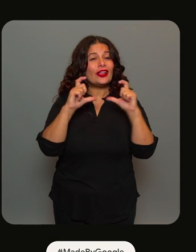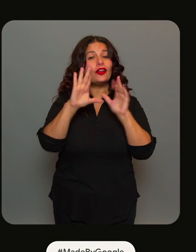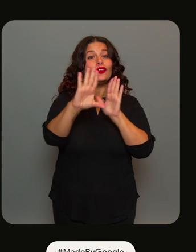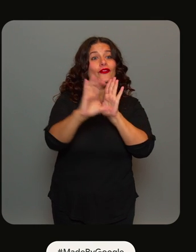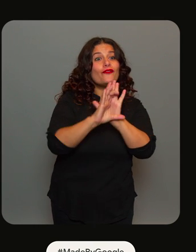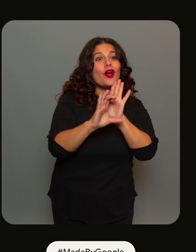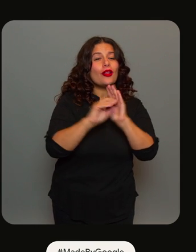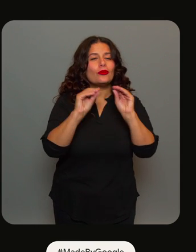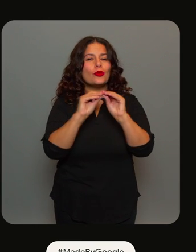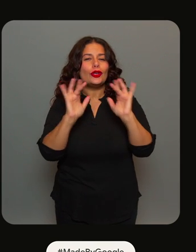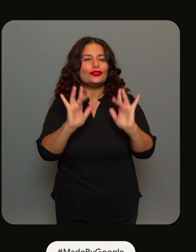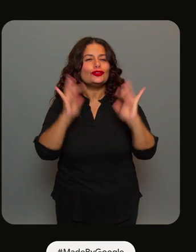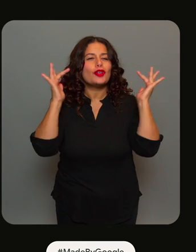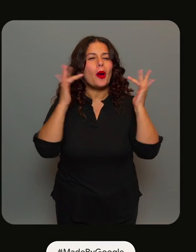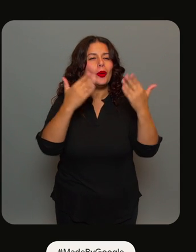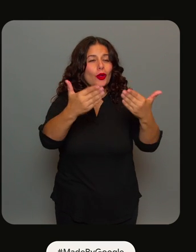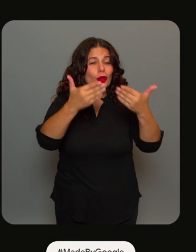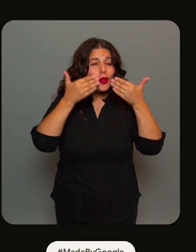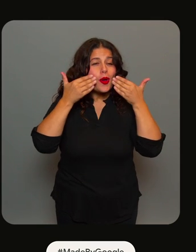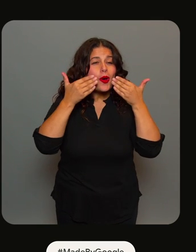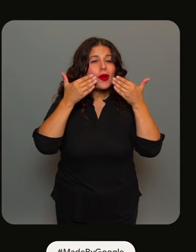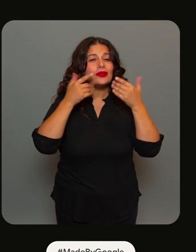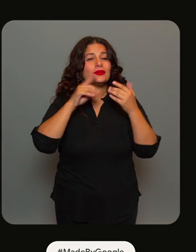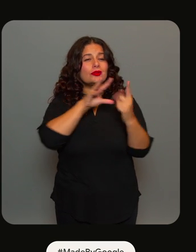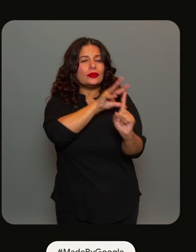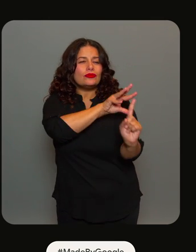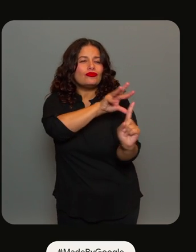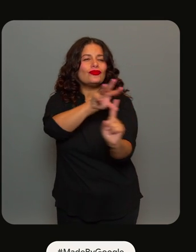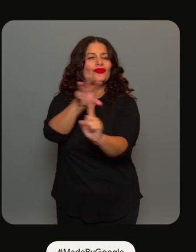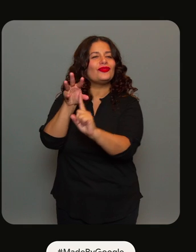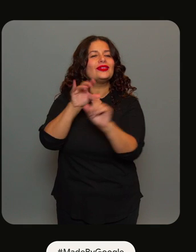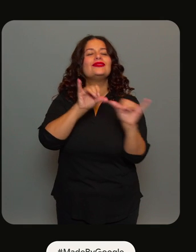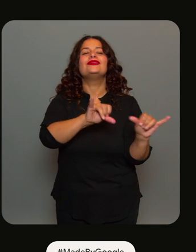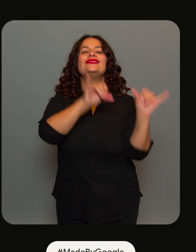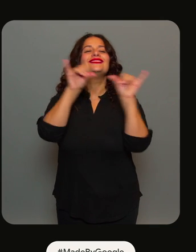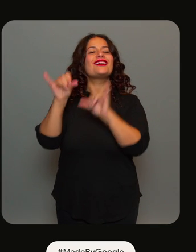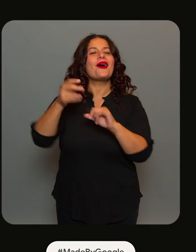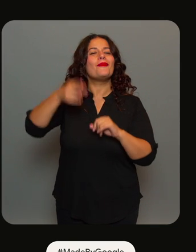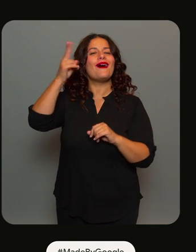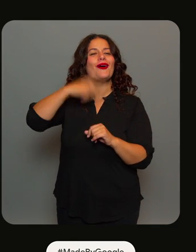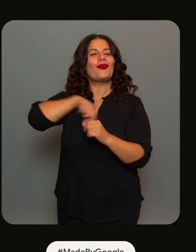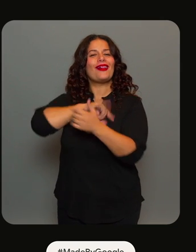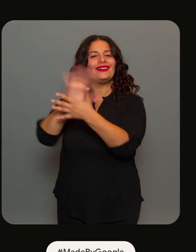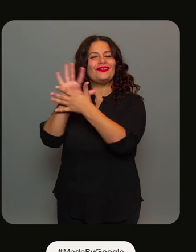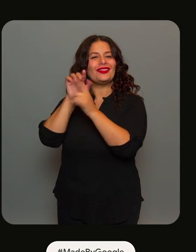closer, to letting you shoot cinema-quality video, and accurately reflecting every shade of skin.